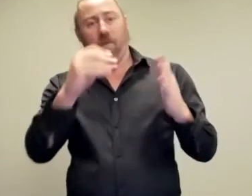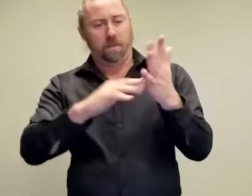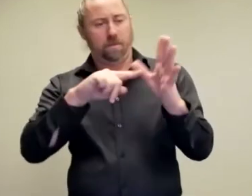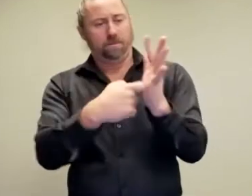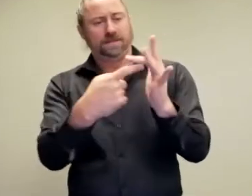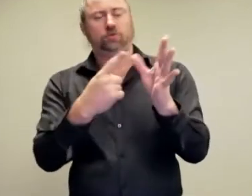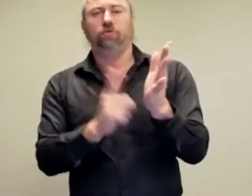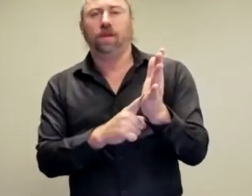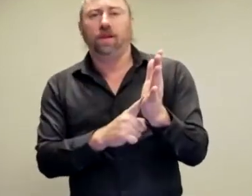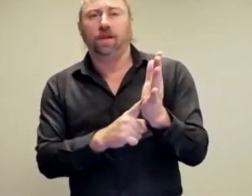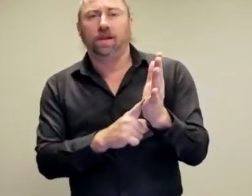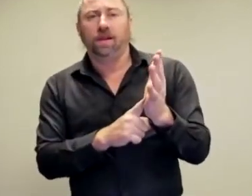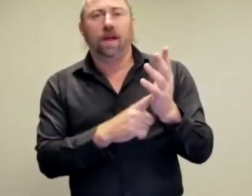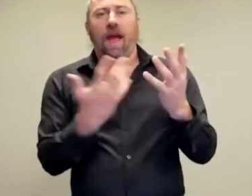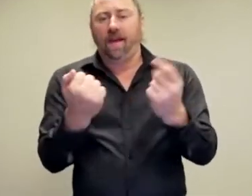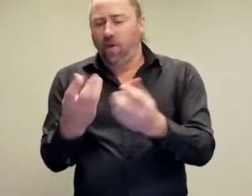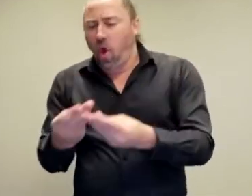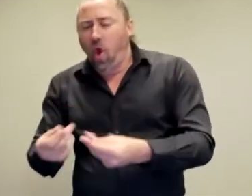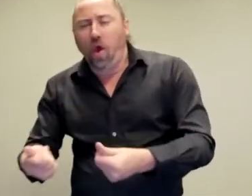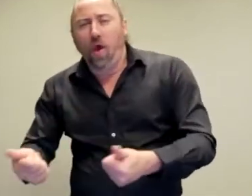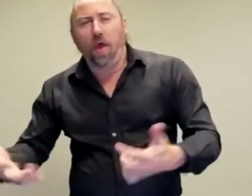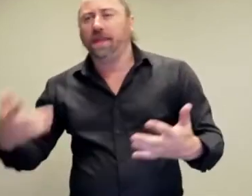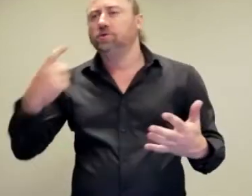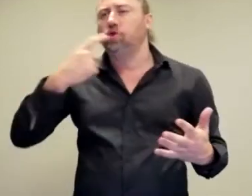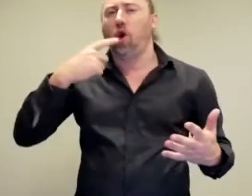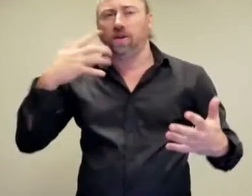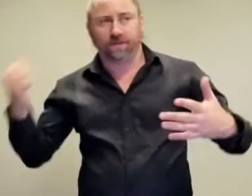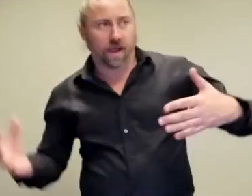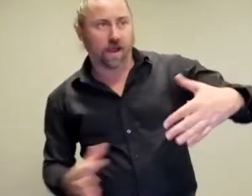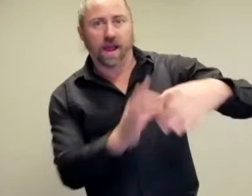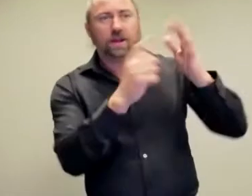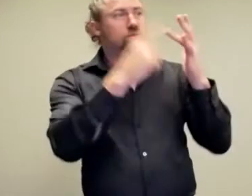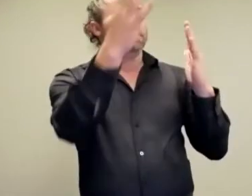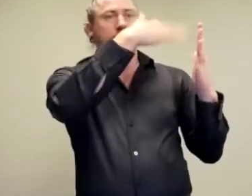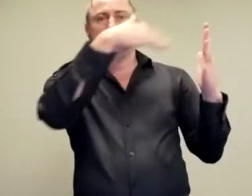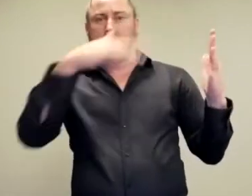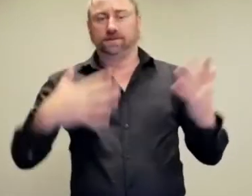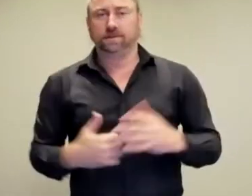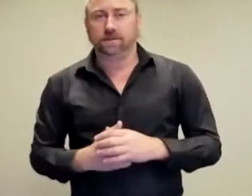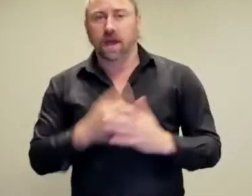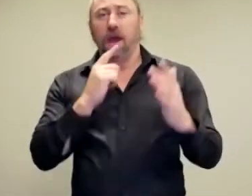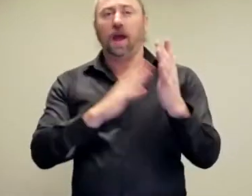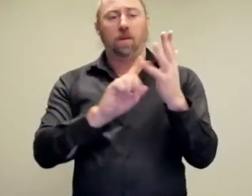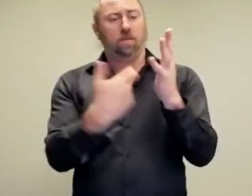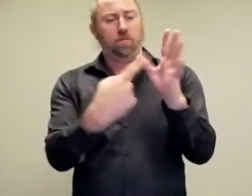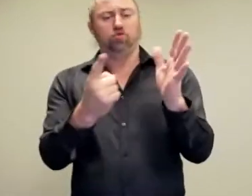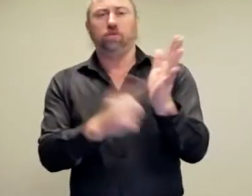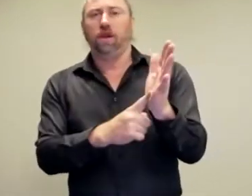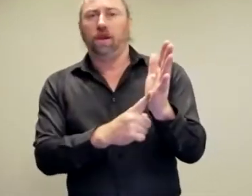affinity with earth and stones because on the one hand, there is the common materiality of minerals from which pigments are stored